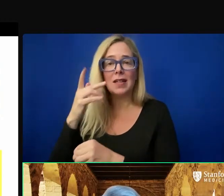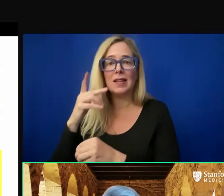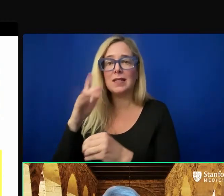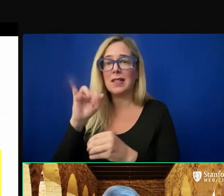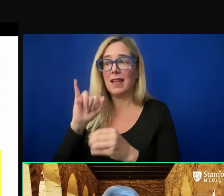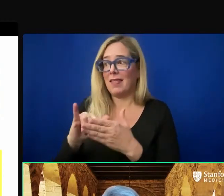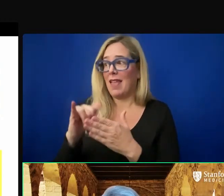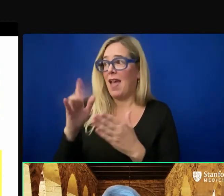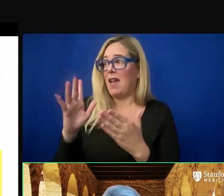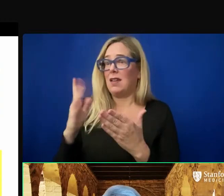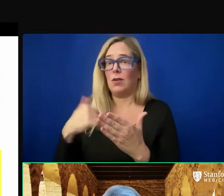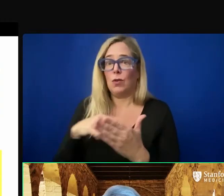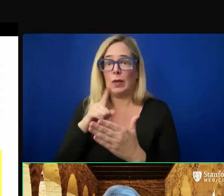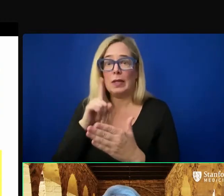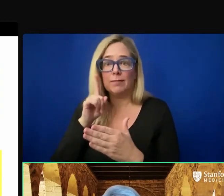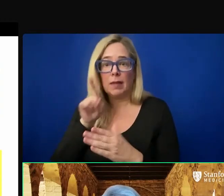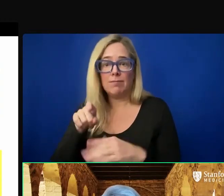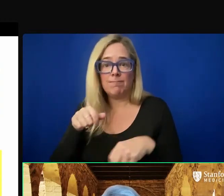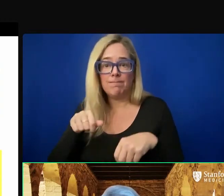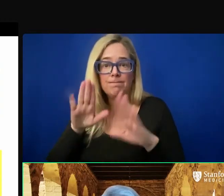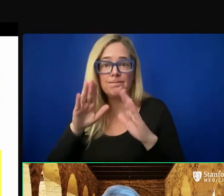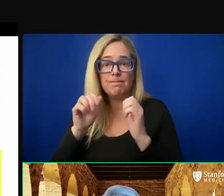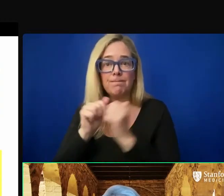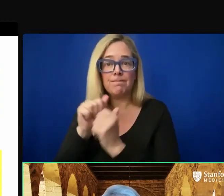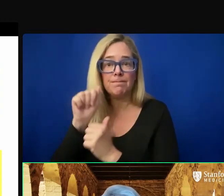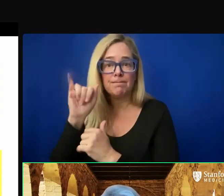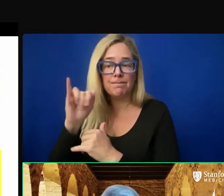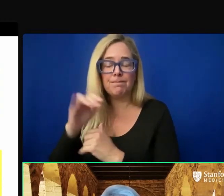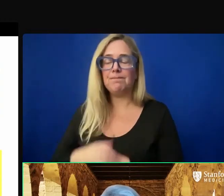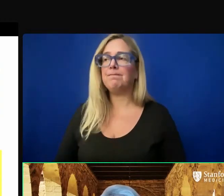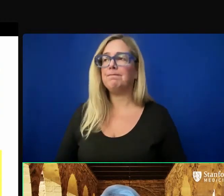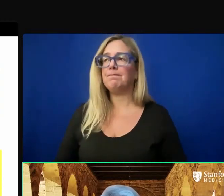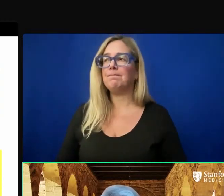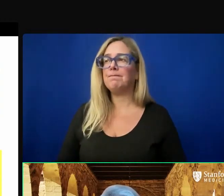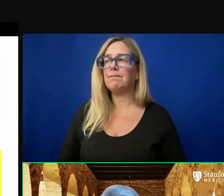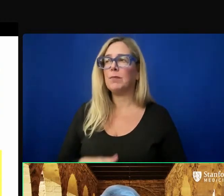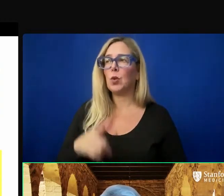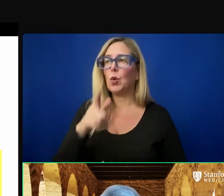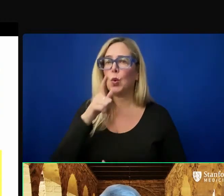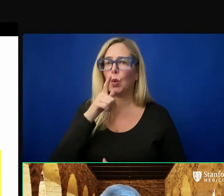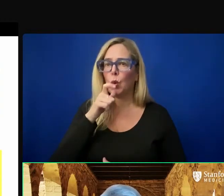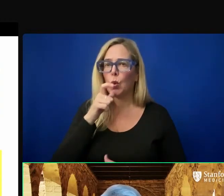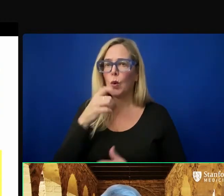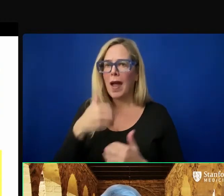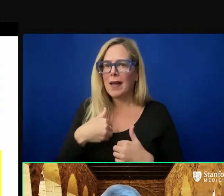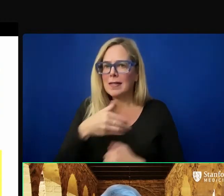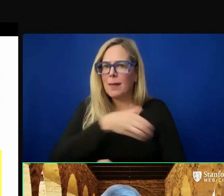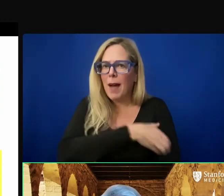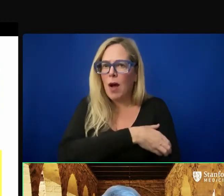she argues who has the power? What are their priorities? Who benefits the most?